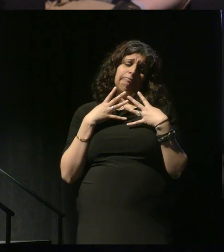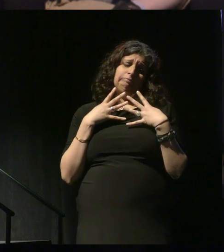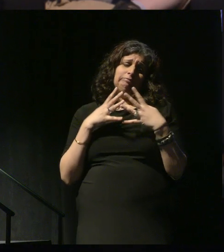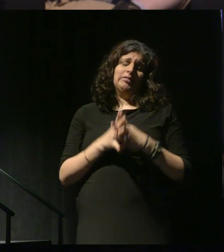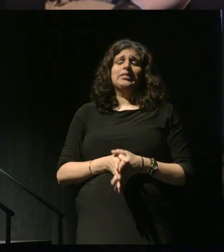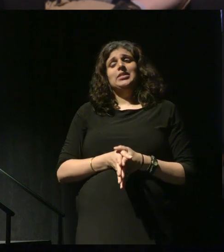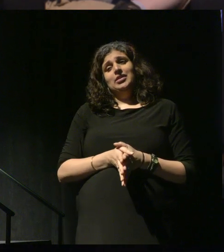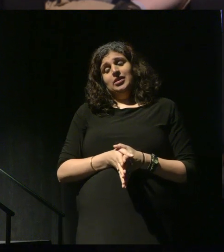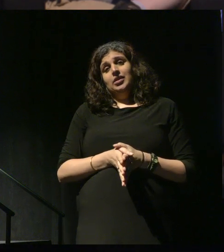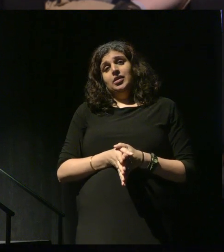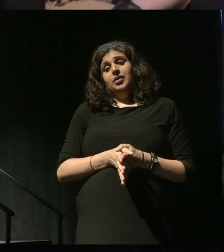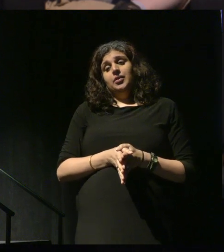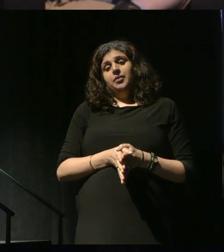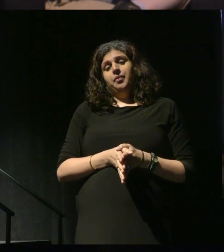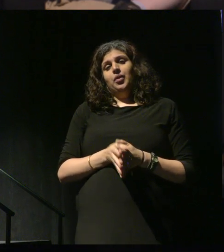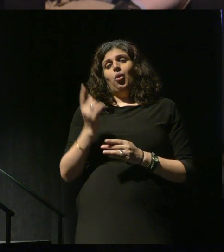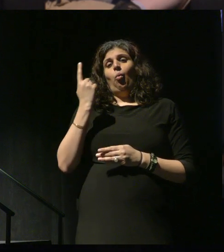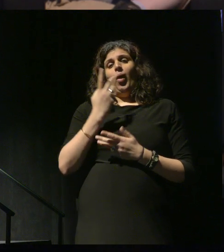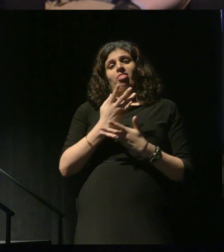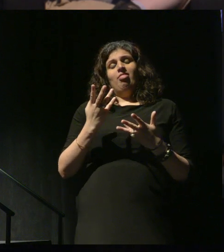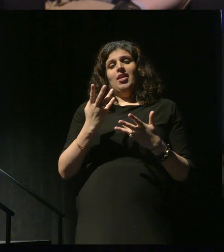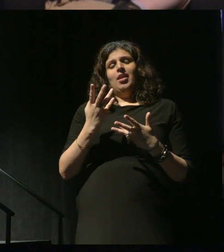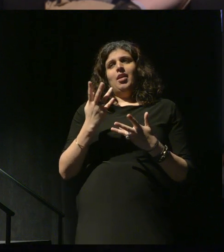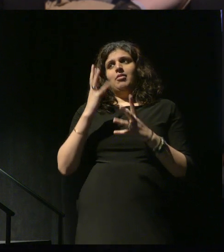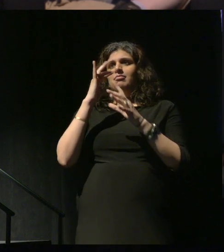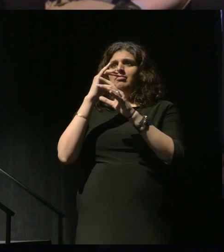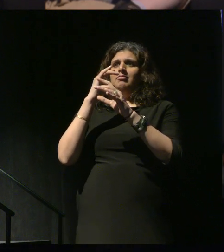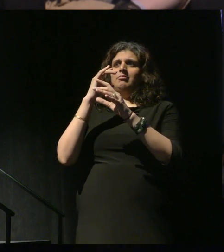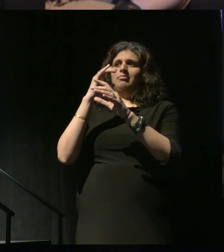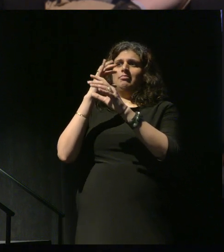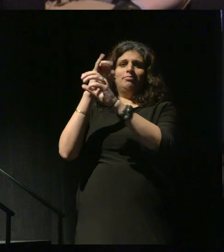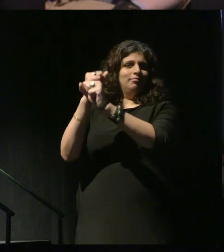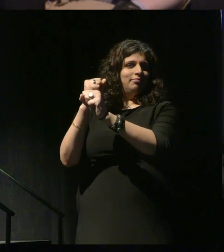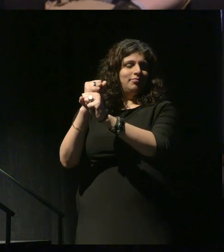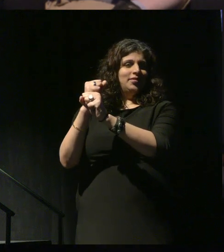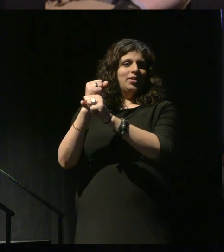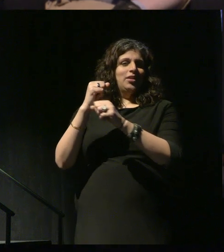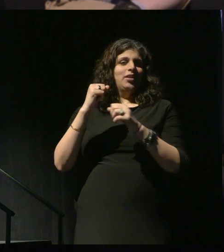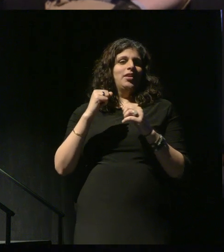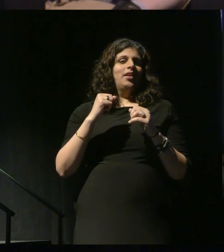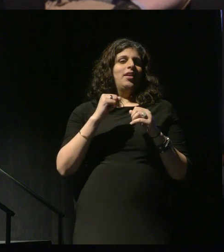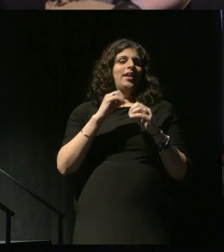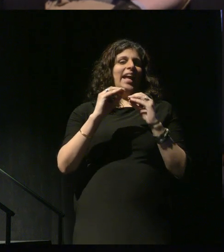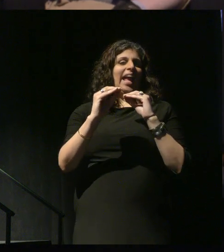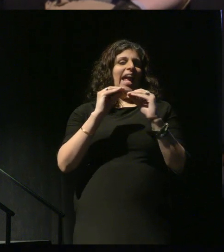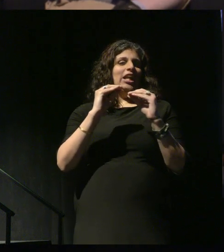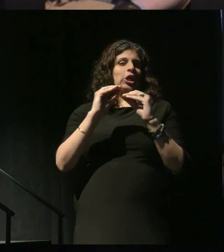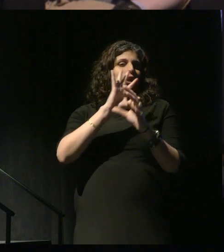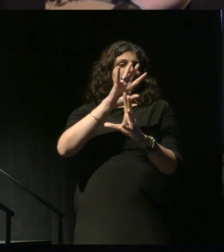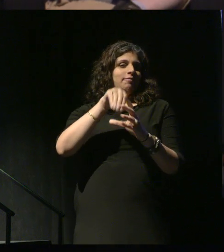but one thing that always fascinates me is the role that editors play. Mm-mm-mm.